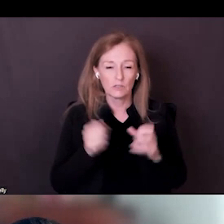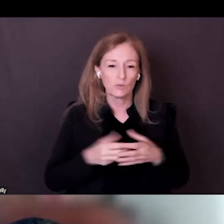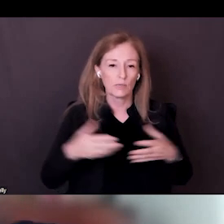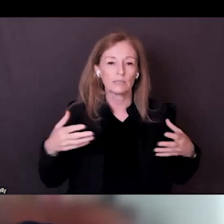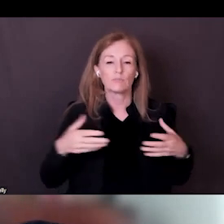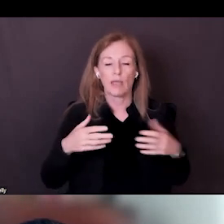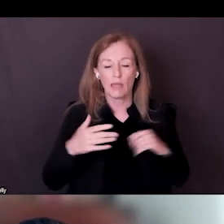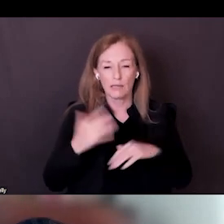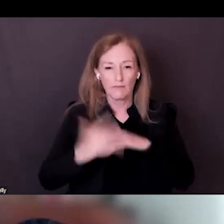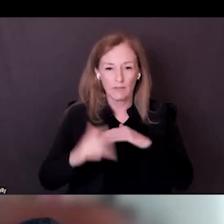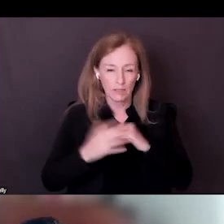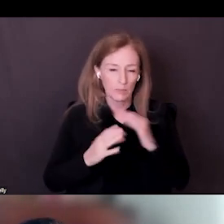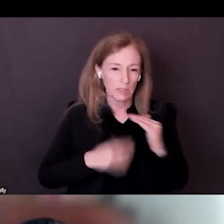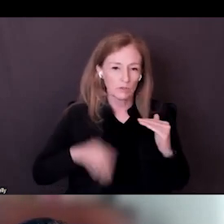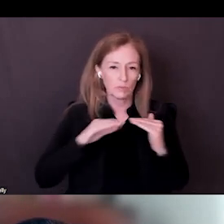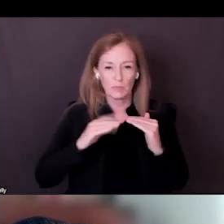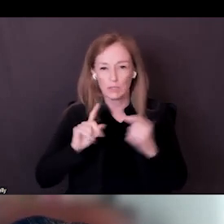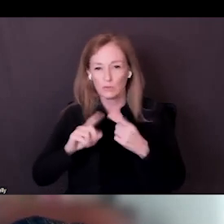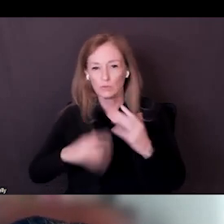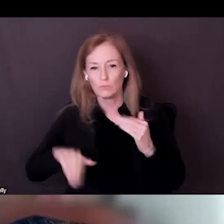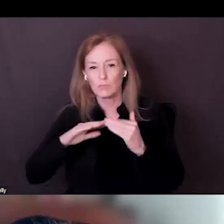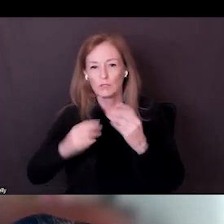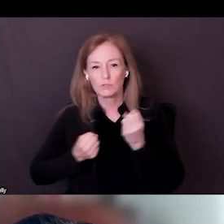TO PEER SUPPORT. PEER SUPPORT IS SUCH A CRITICAL